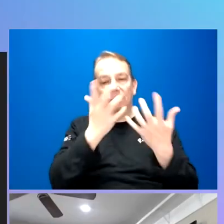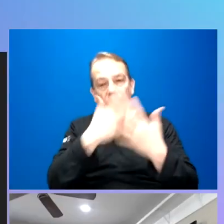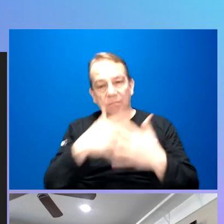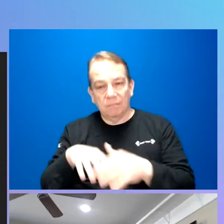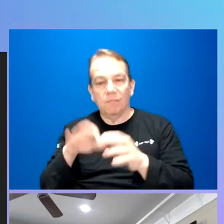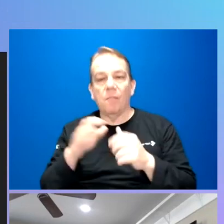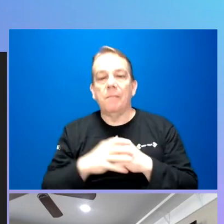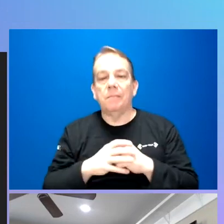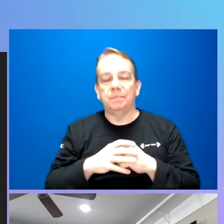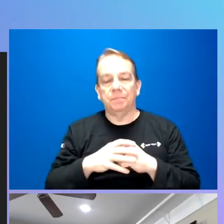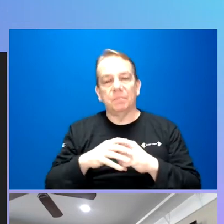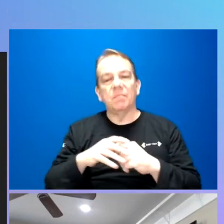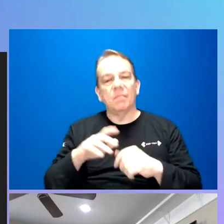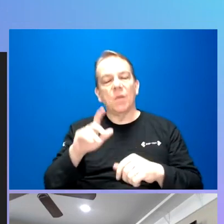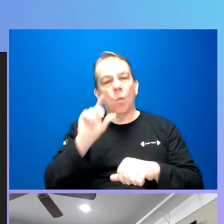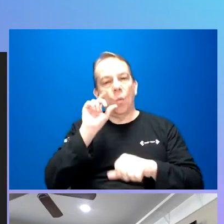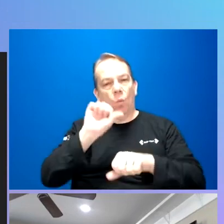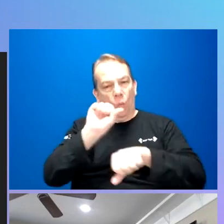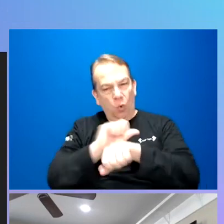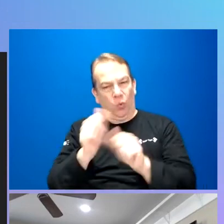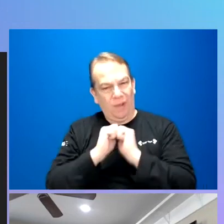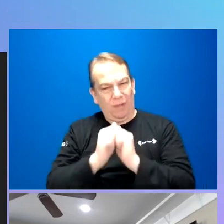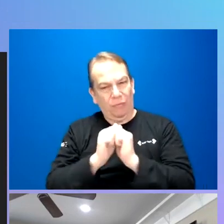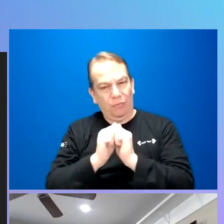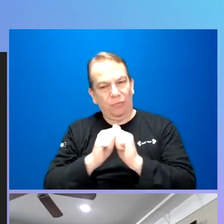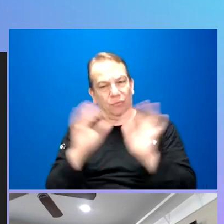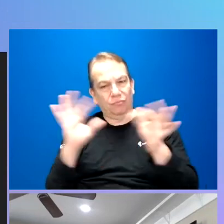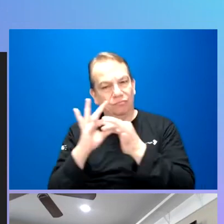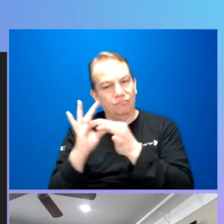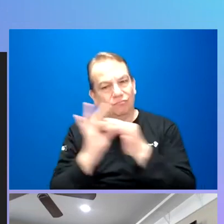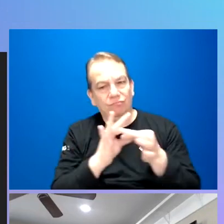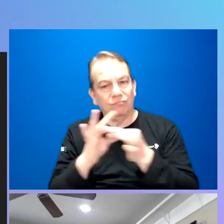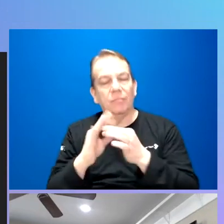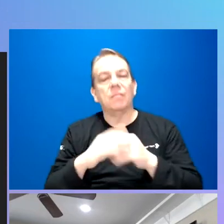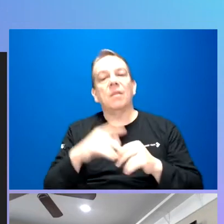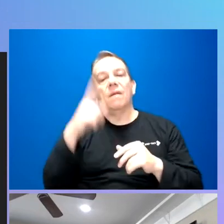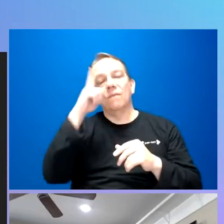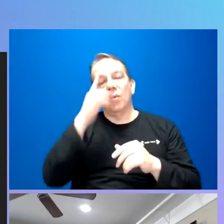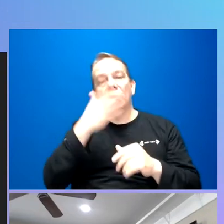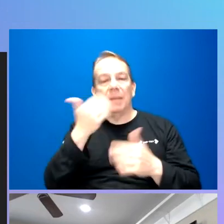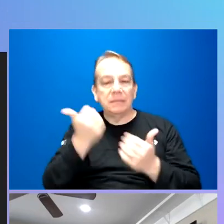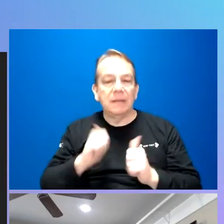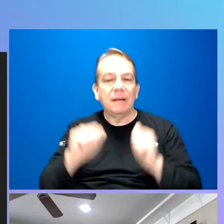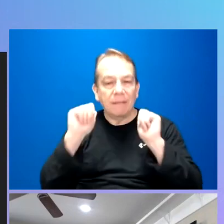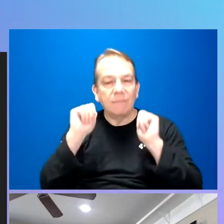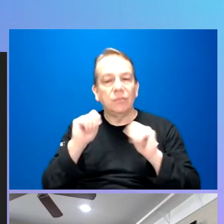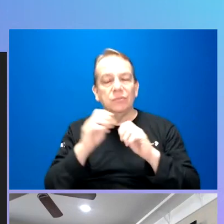hand. Uh for the efforts that that they're for the efforts